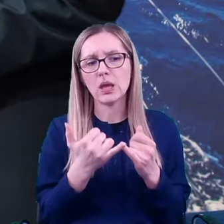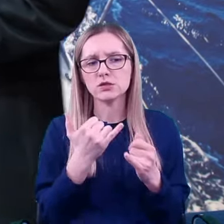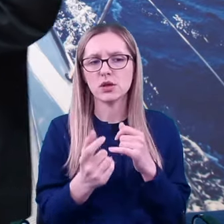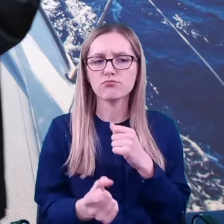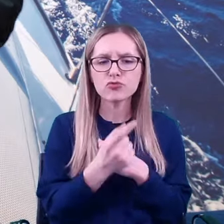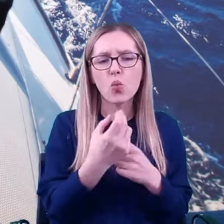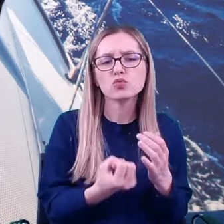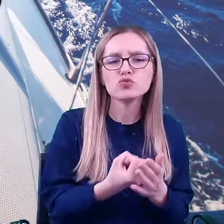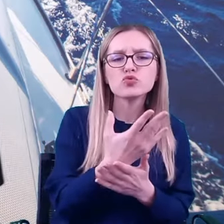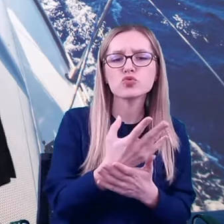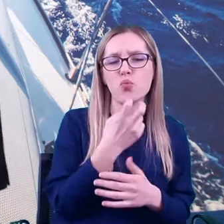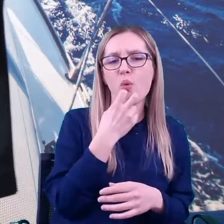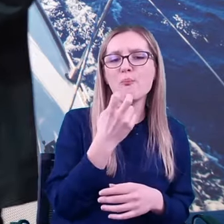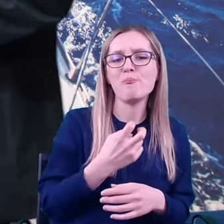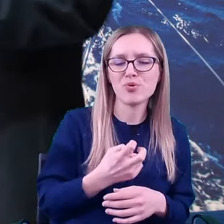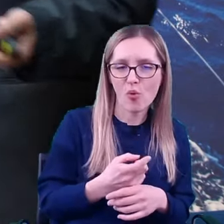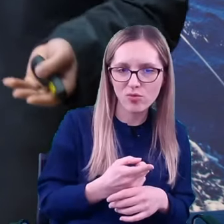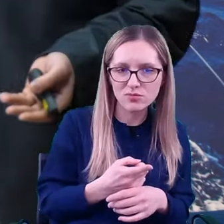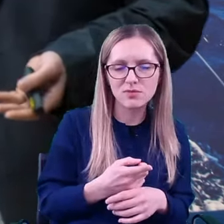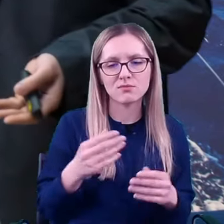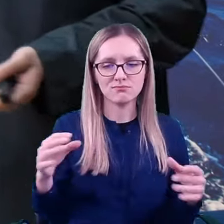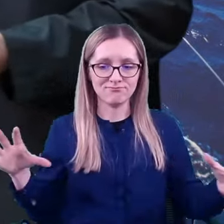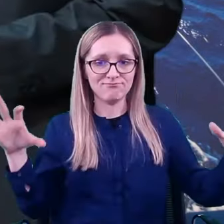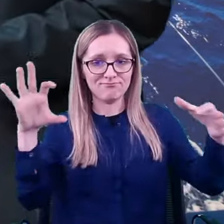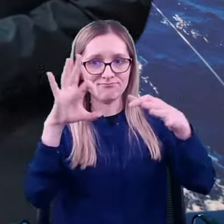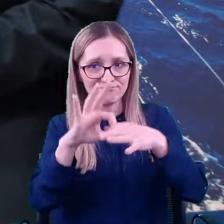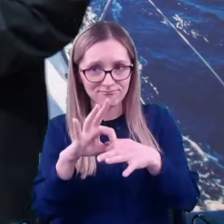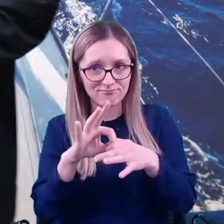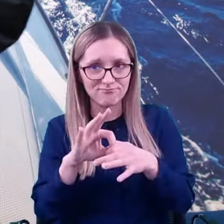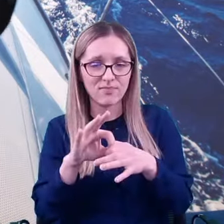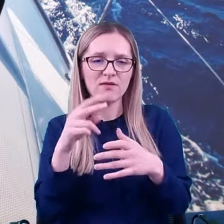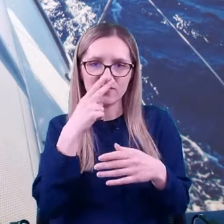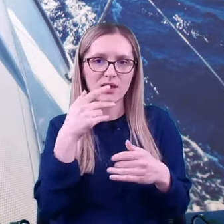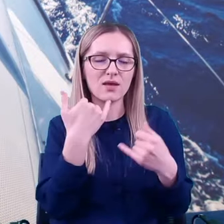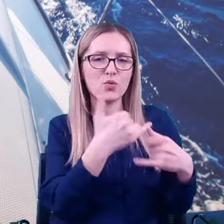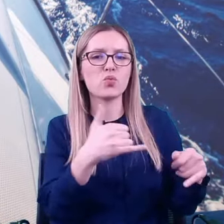then we usually have two electrodes with difference between potentials,